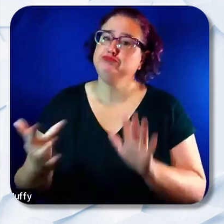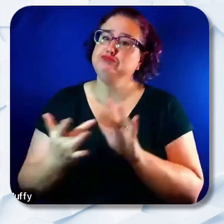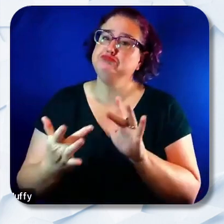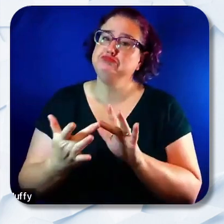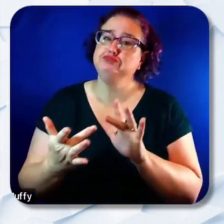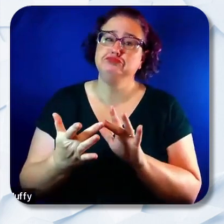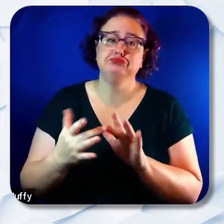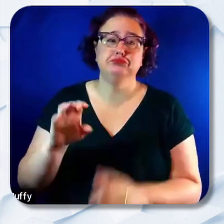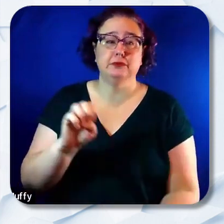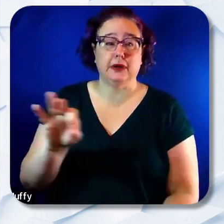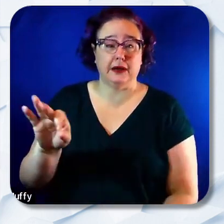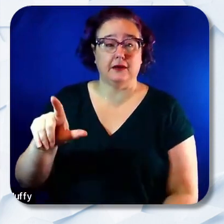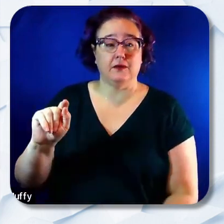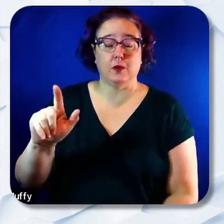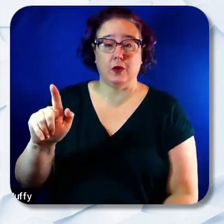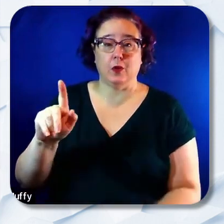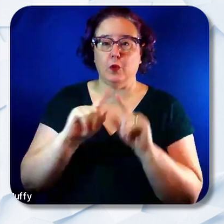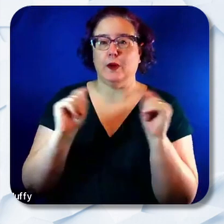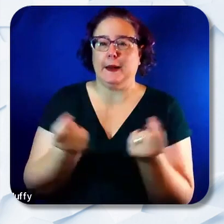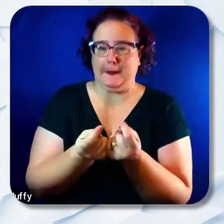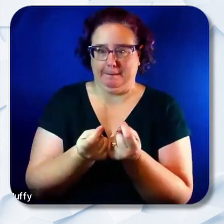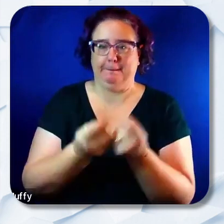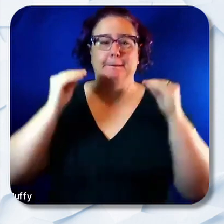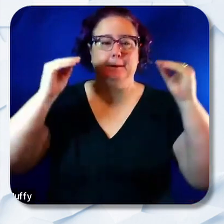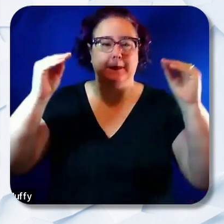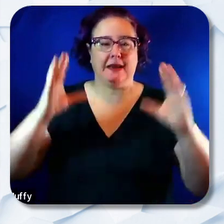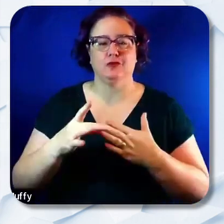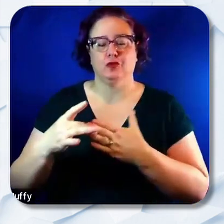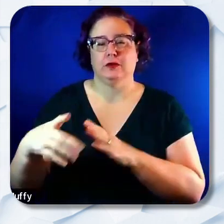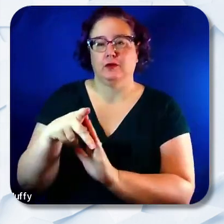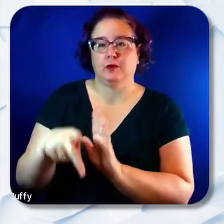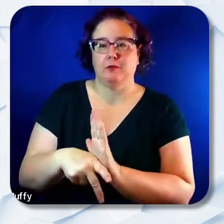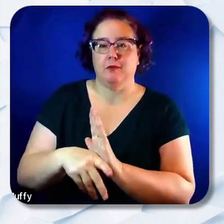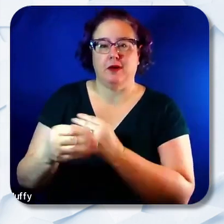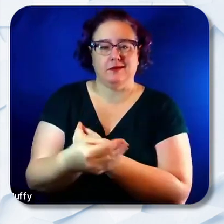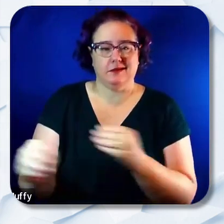the EEF2021 team through the Teacher and Leader Policy Office, Educator Excellence and Equity